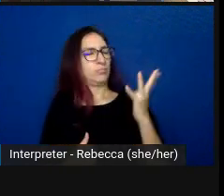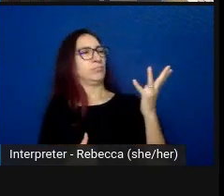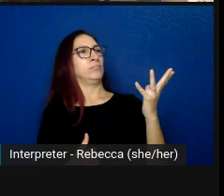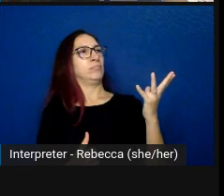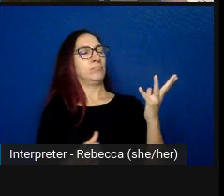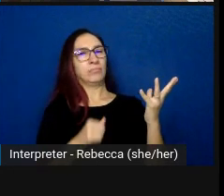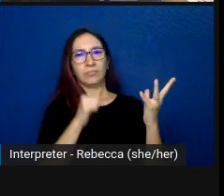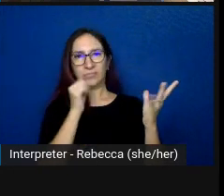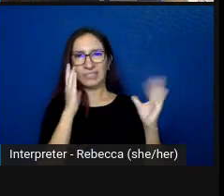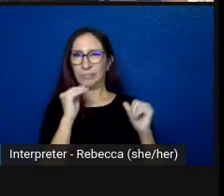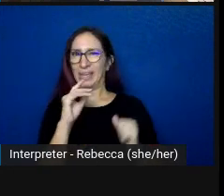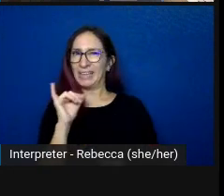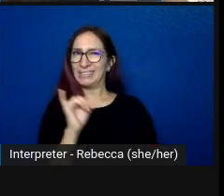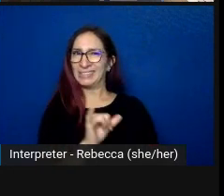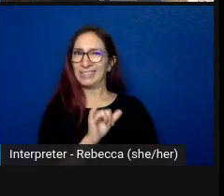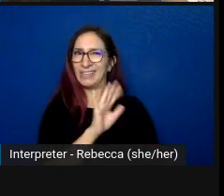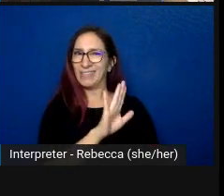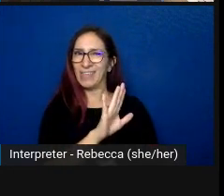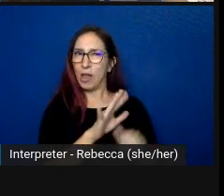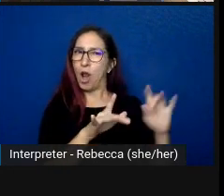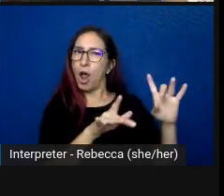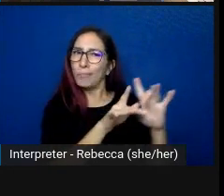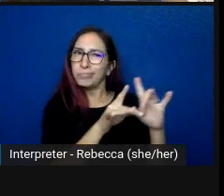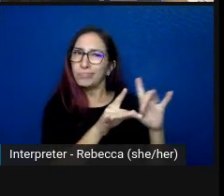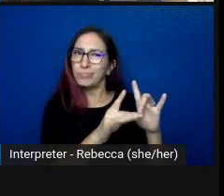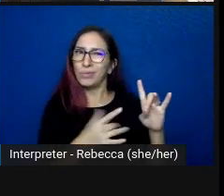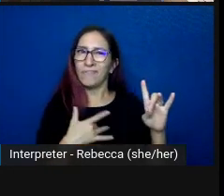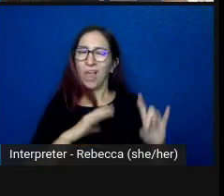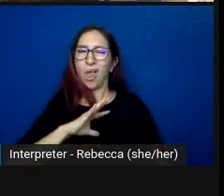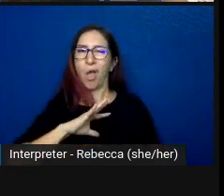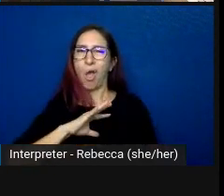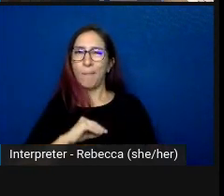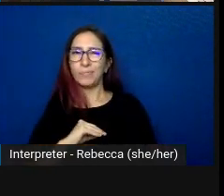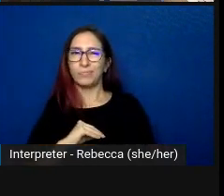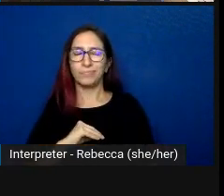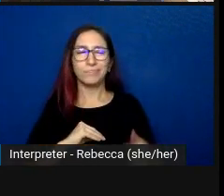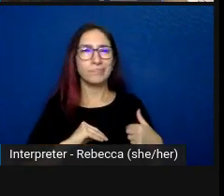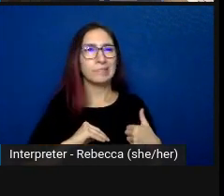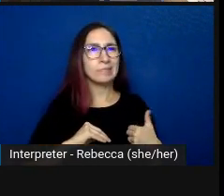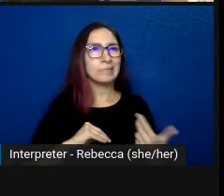and then you got discouraged. That is not great.